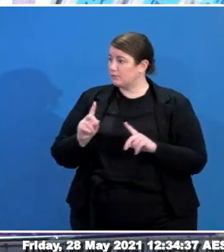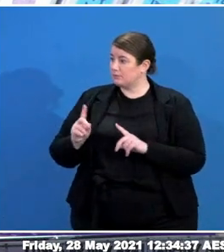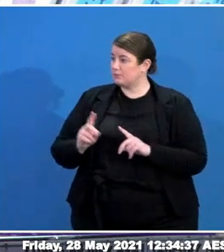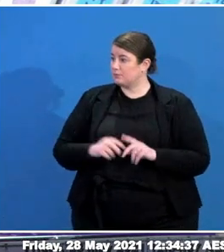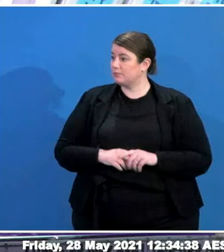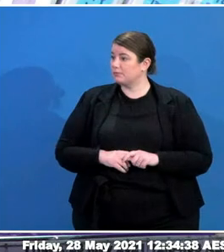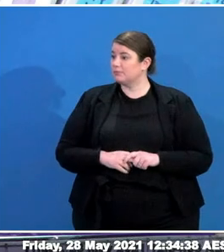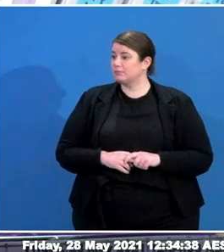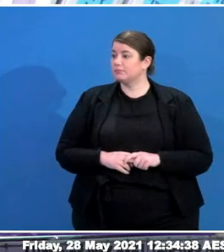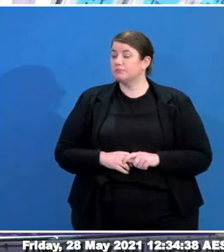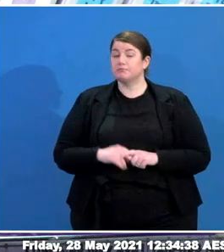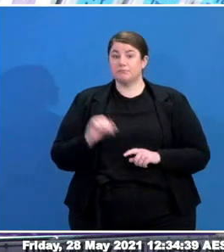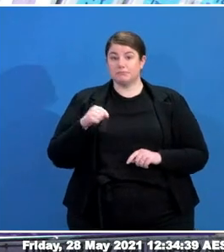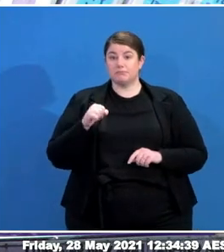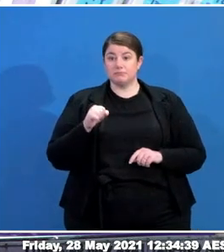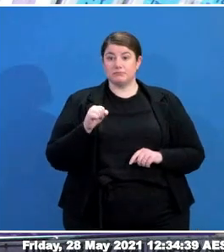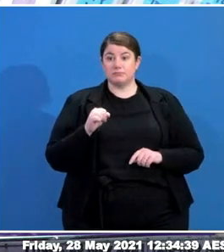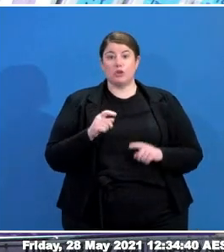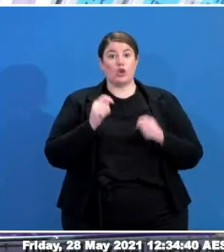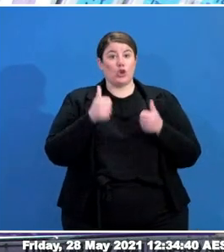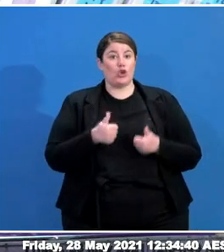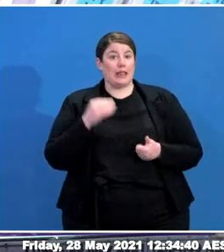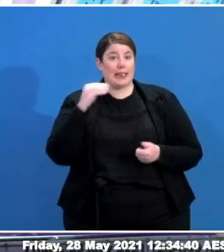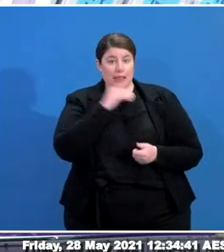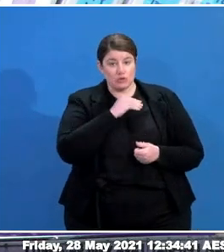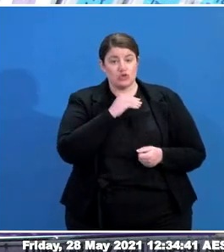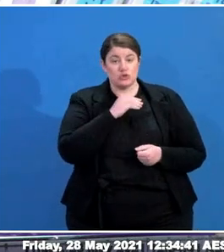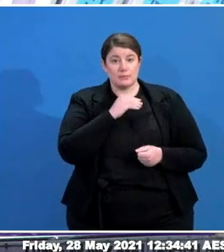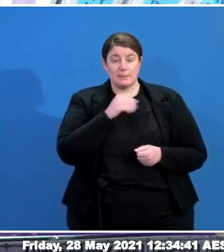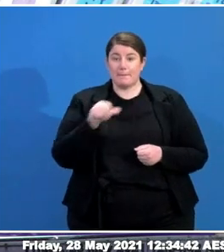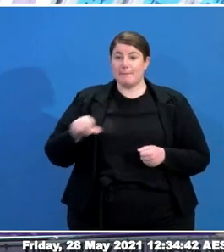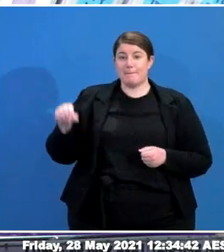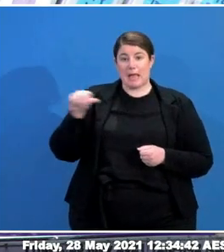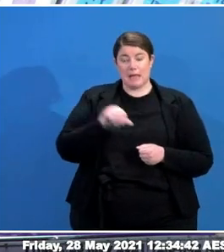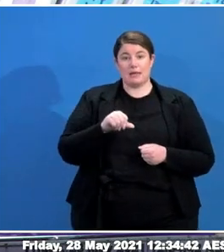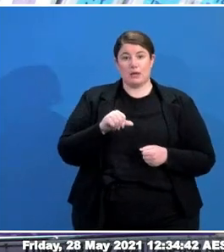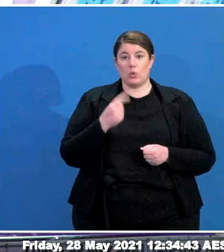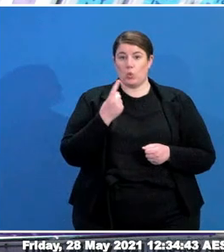Yes, so if we have perhaps an early lunch and could we resume at 1.20?